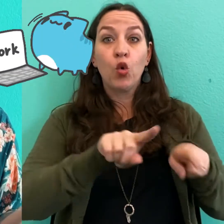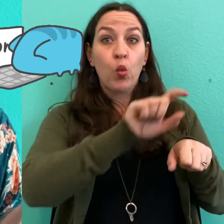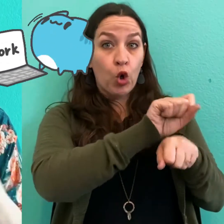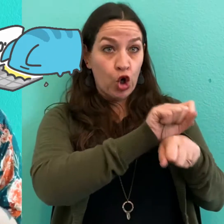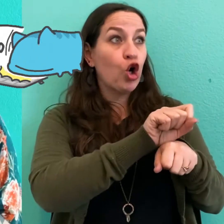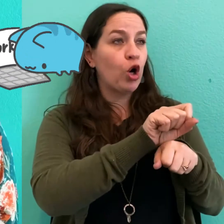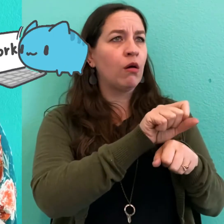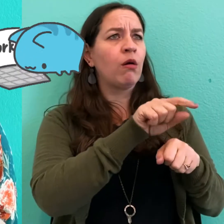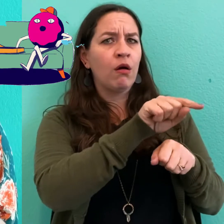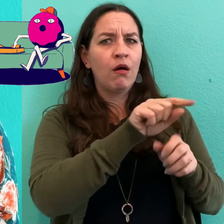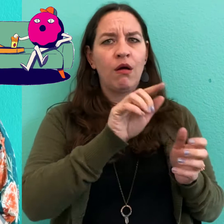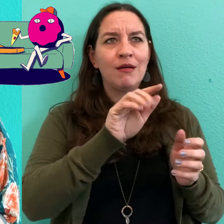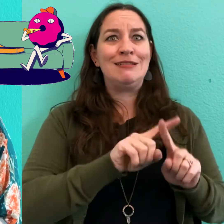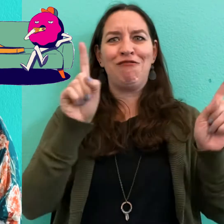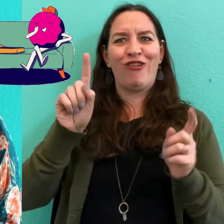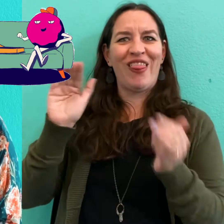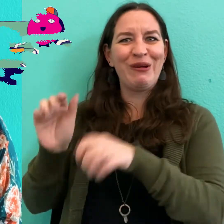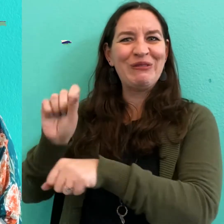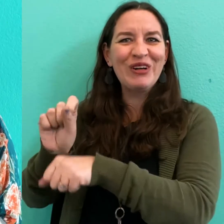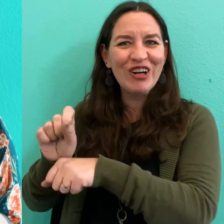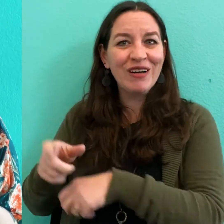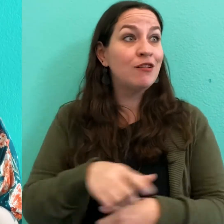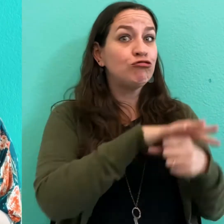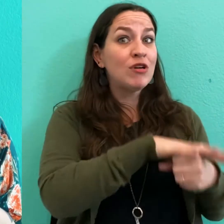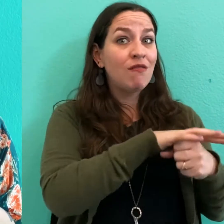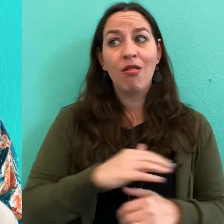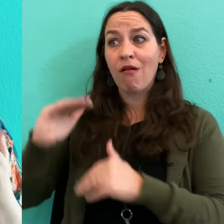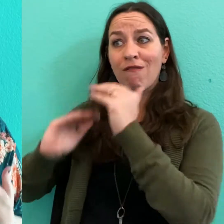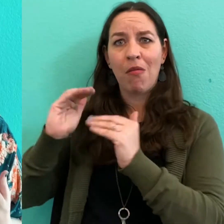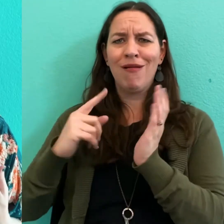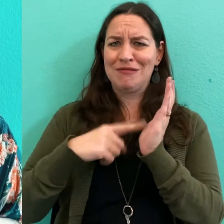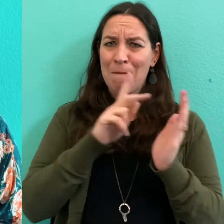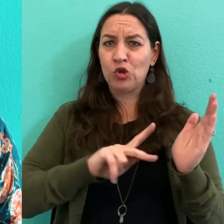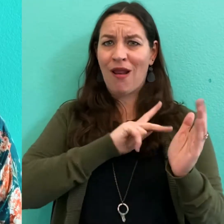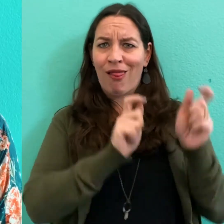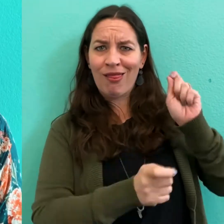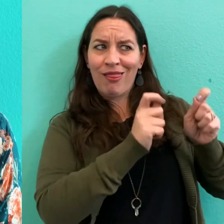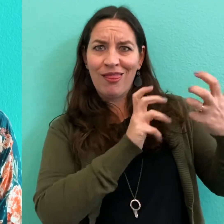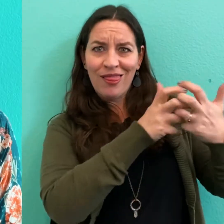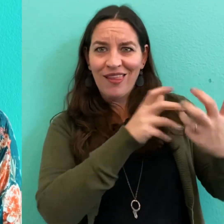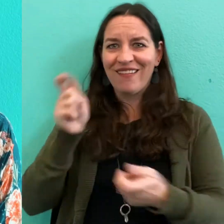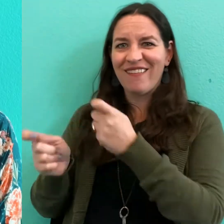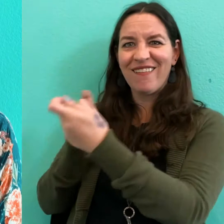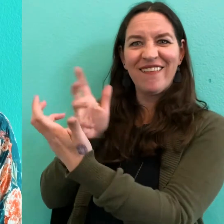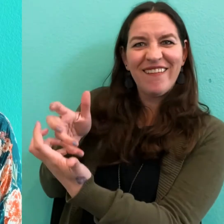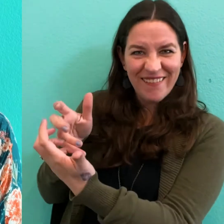is different than if they take it at home or if they take it in more stressful environments versus more comfortable environments. And that's totally normal.